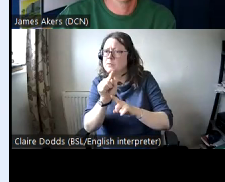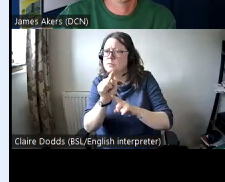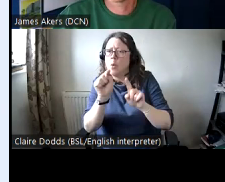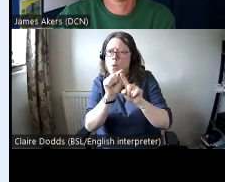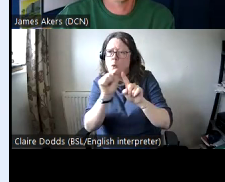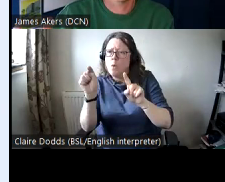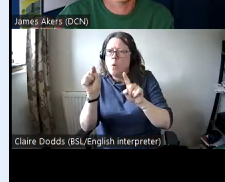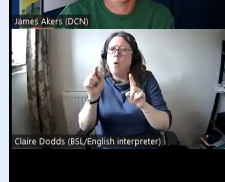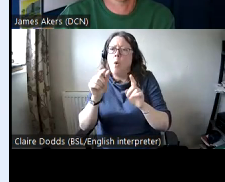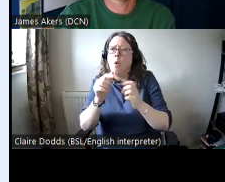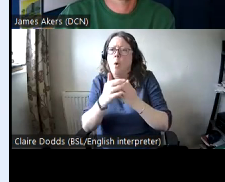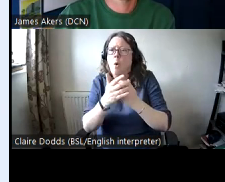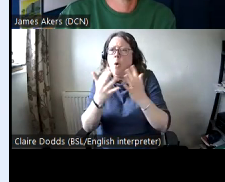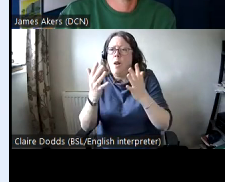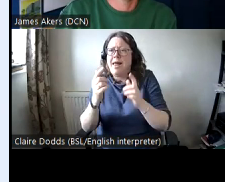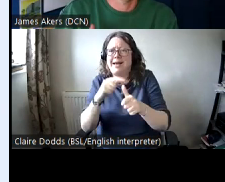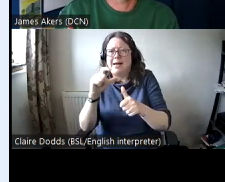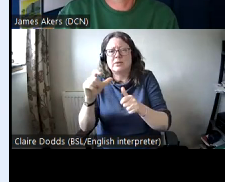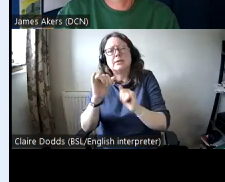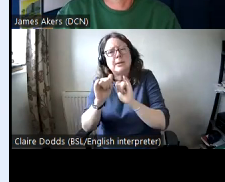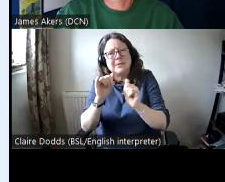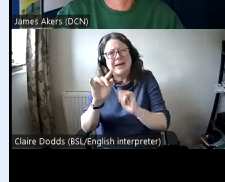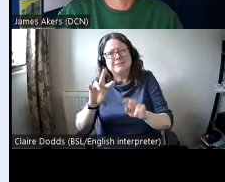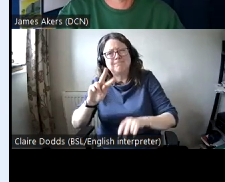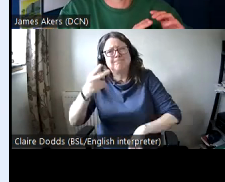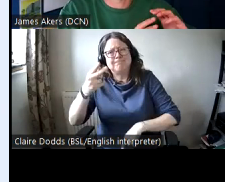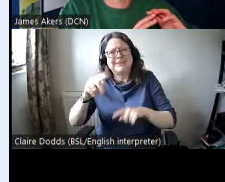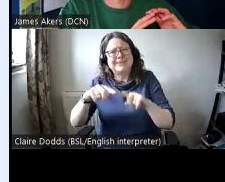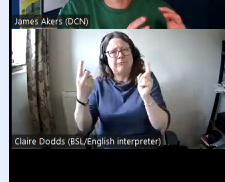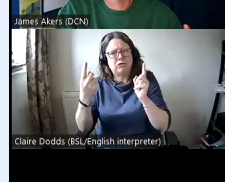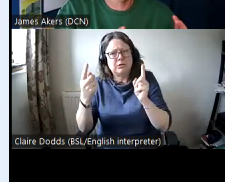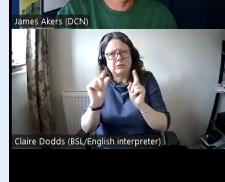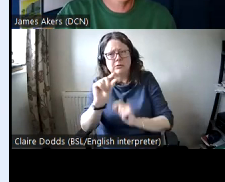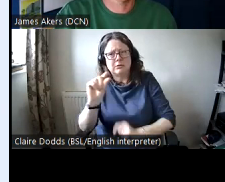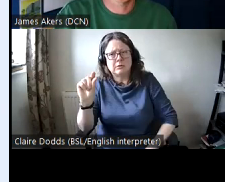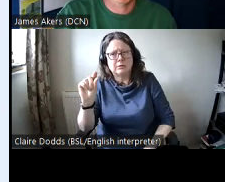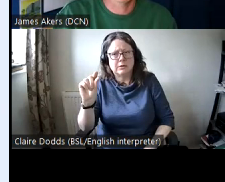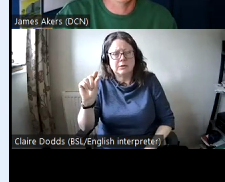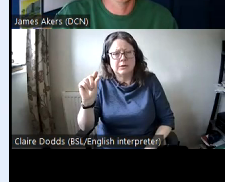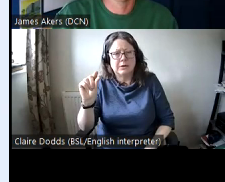you might see something different. That's because the Google marketing platform